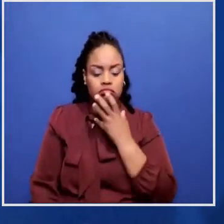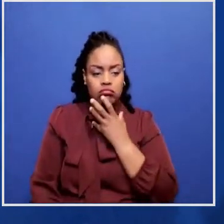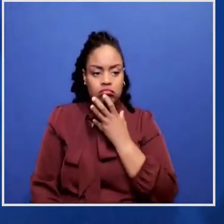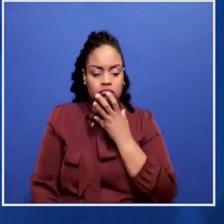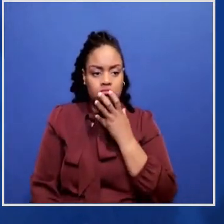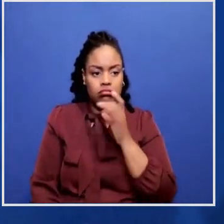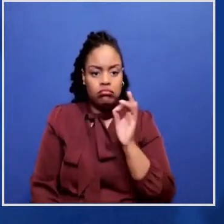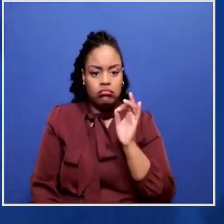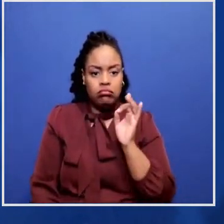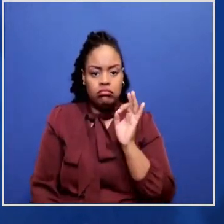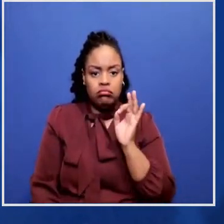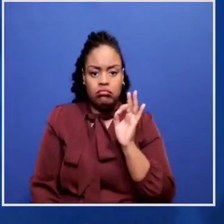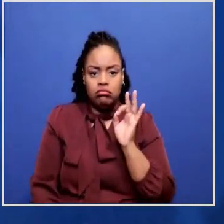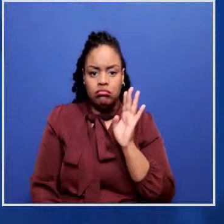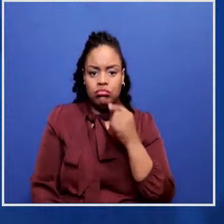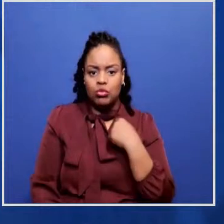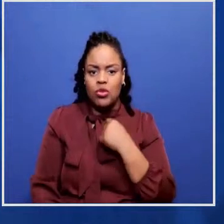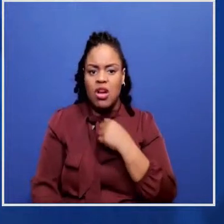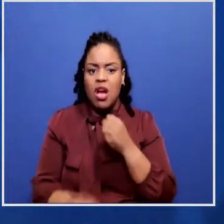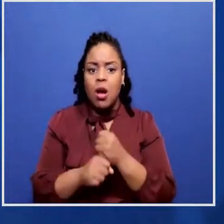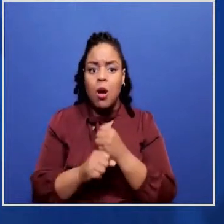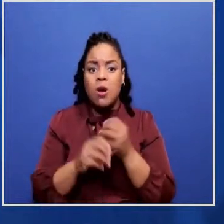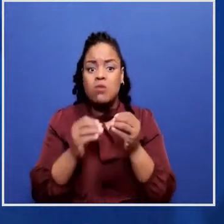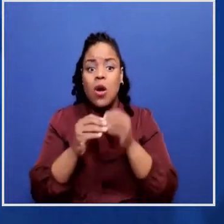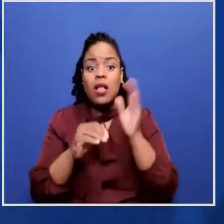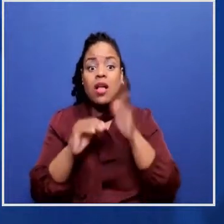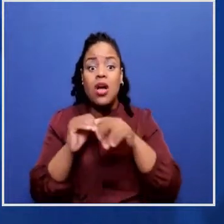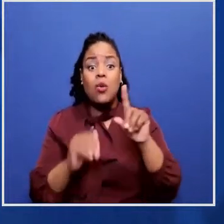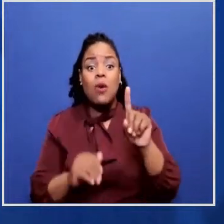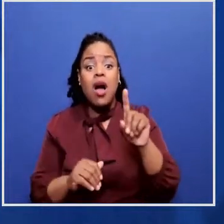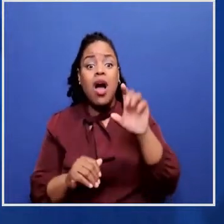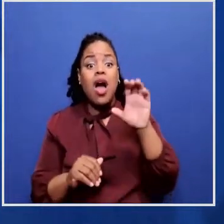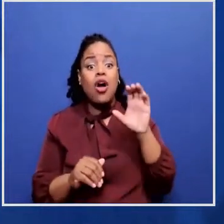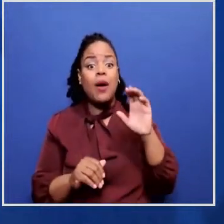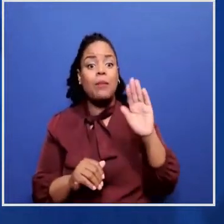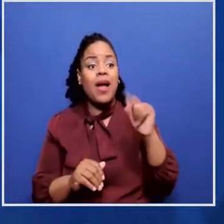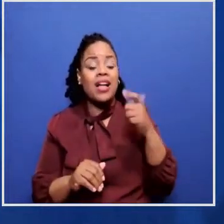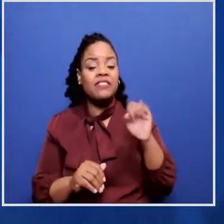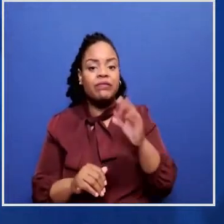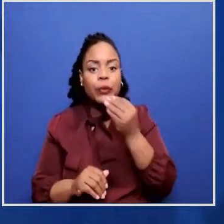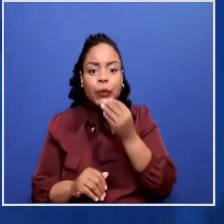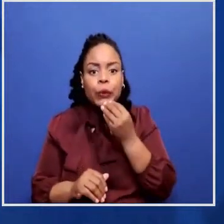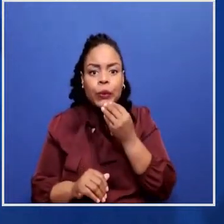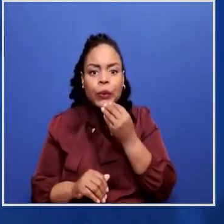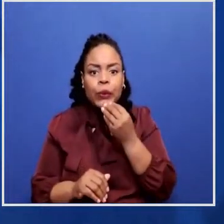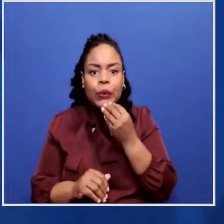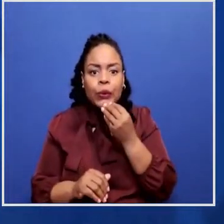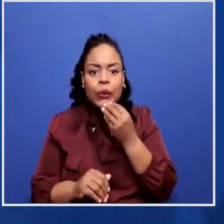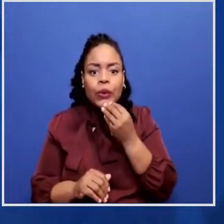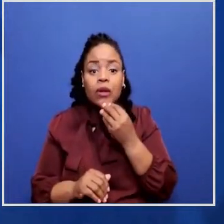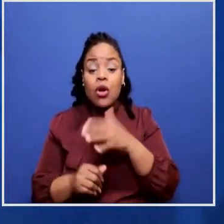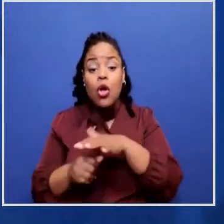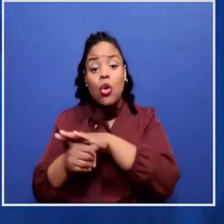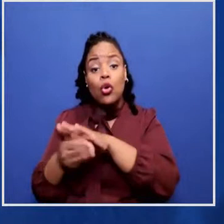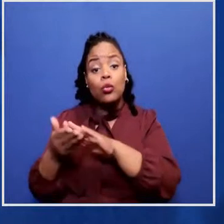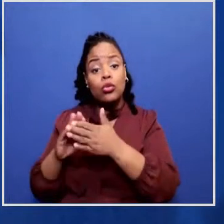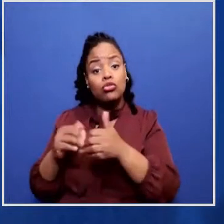WAS INCREDIBLE.